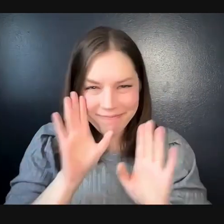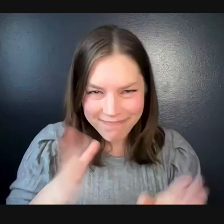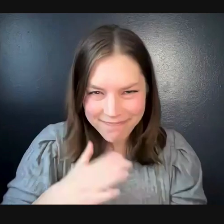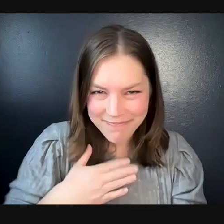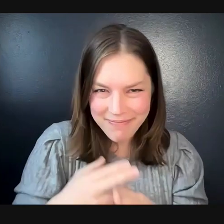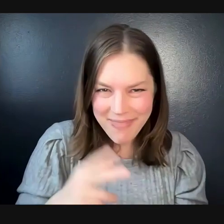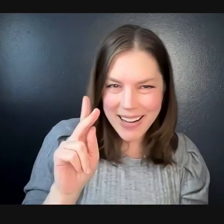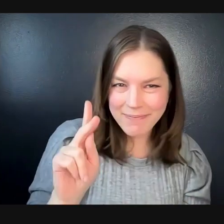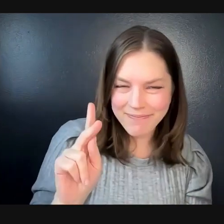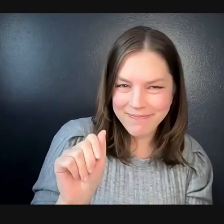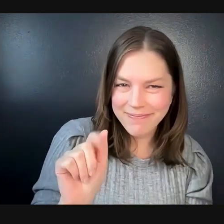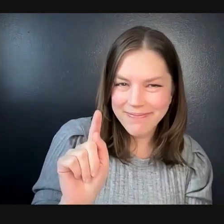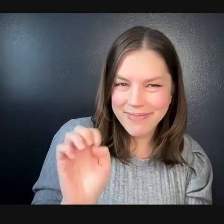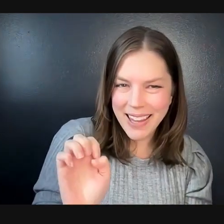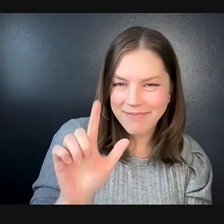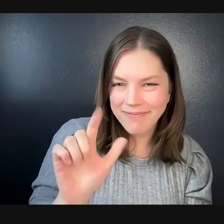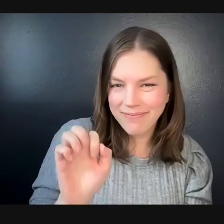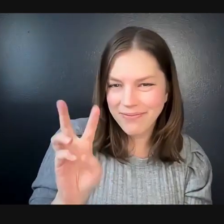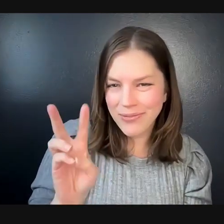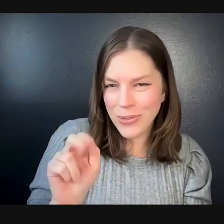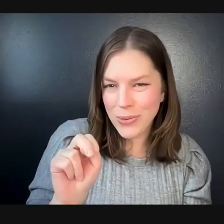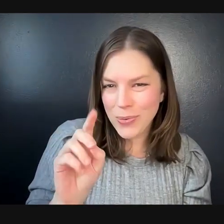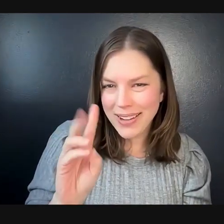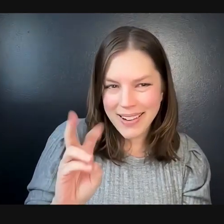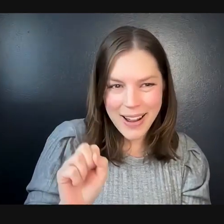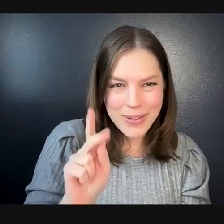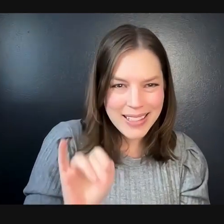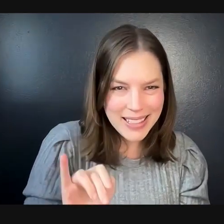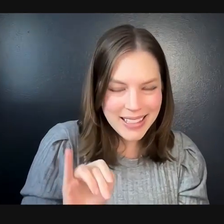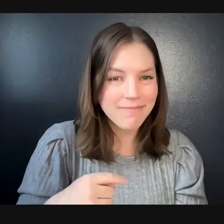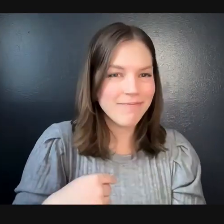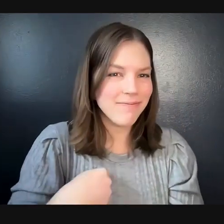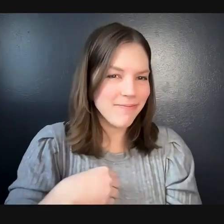And before we go any further, my name is Kate Lewandowski.